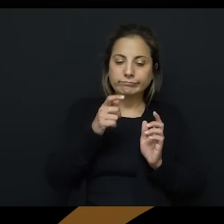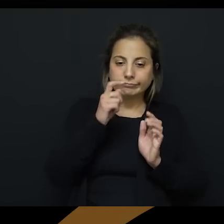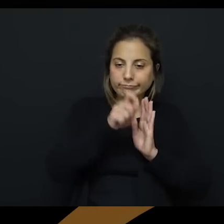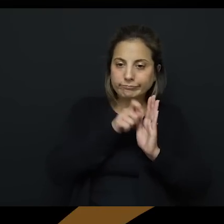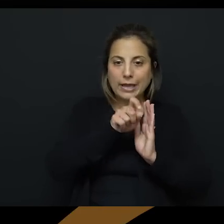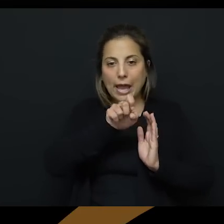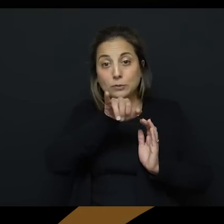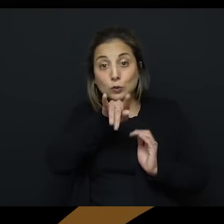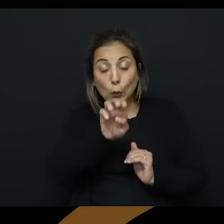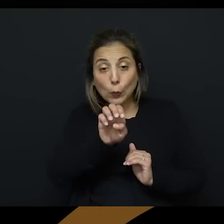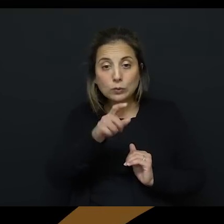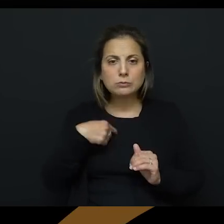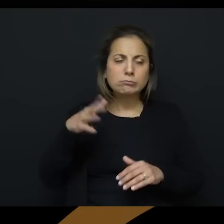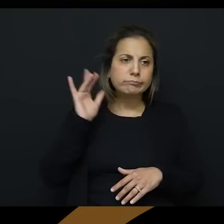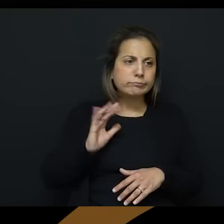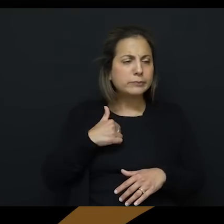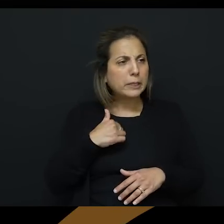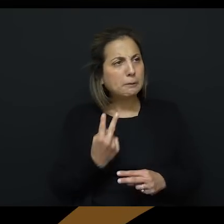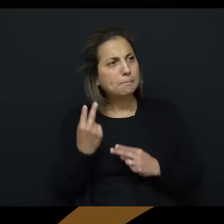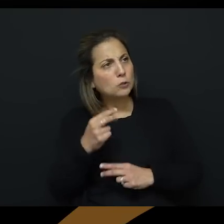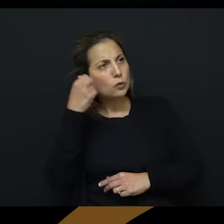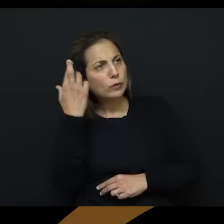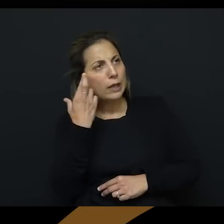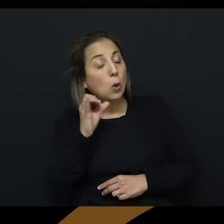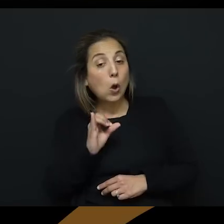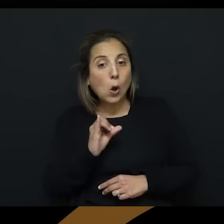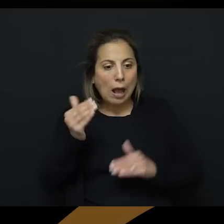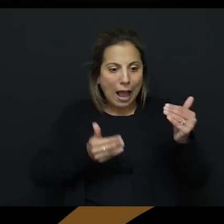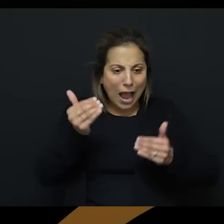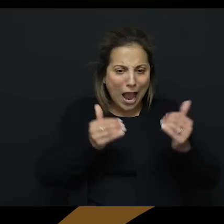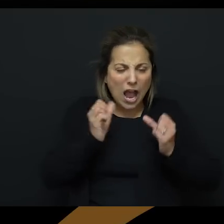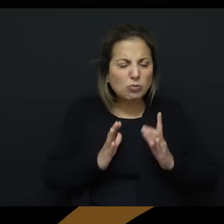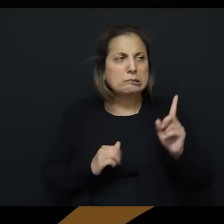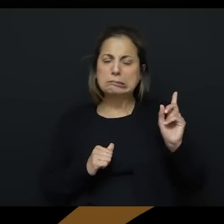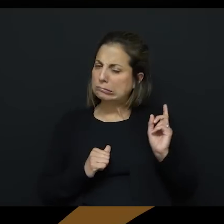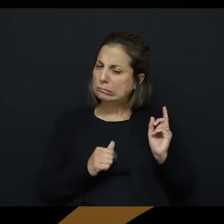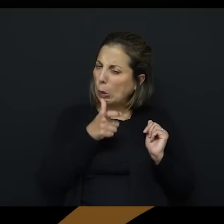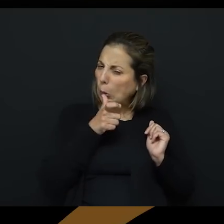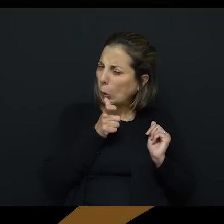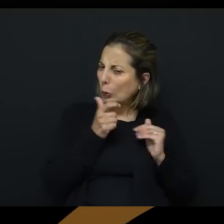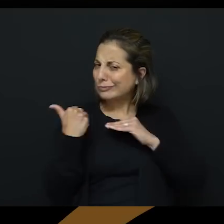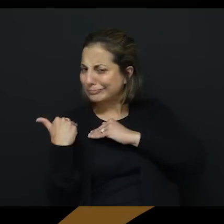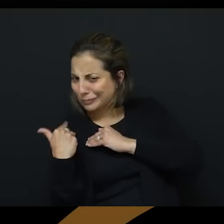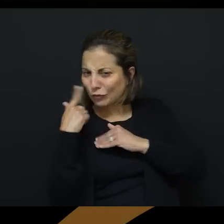I had from the start realizing I'm like, so we're going to be bringing on actors. I'm like, who's in charge of the accessibility?